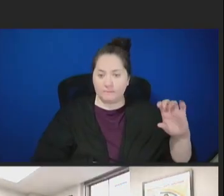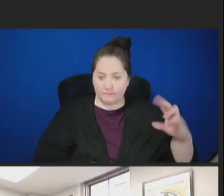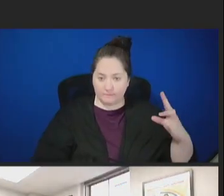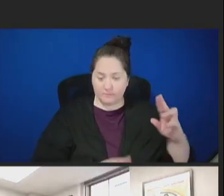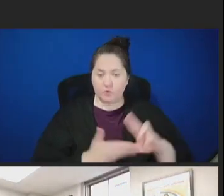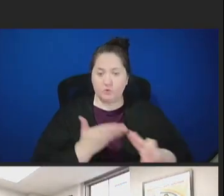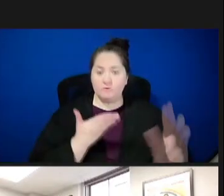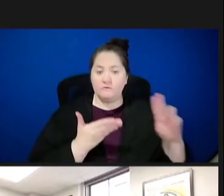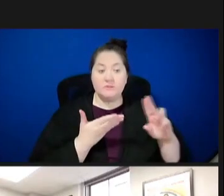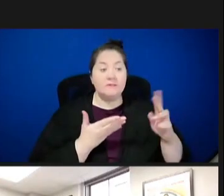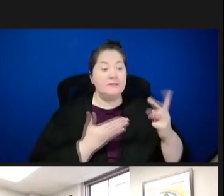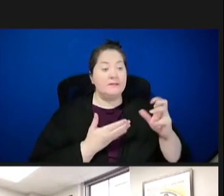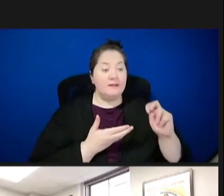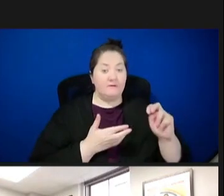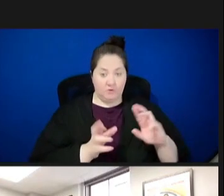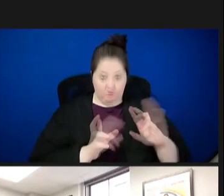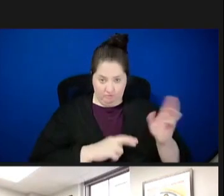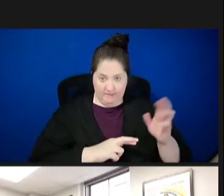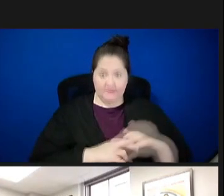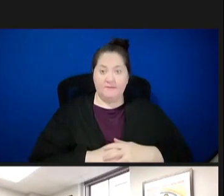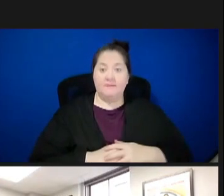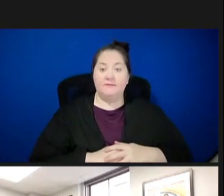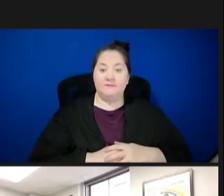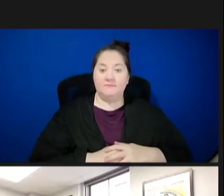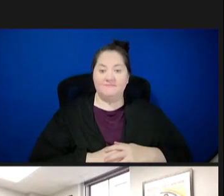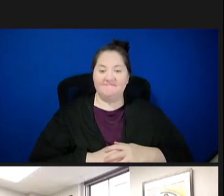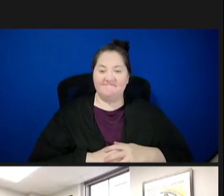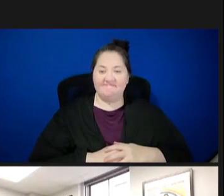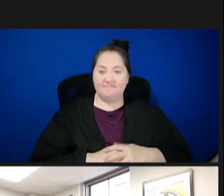your slides are up. I see you on the screen. You have the floor.